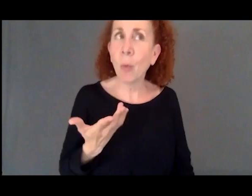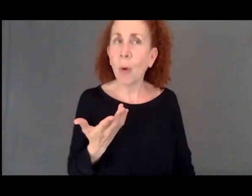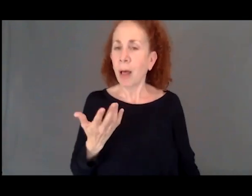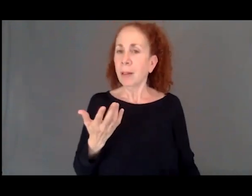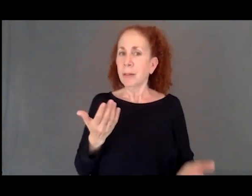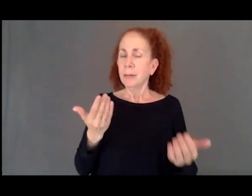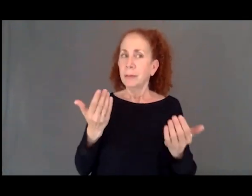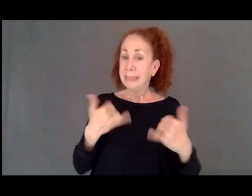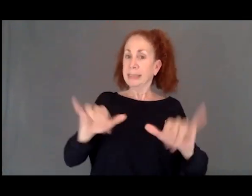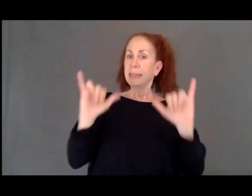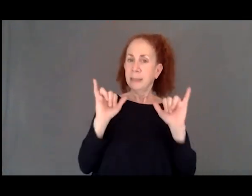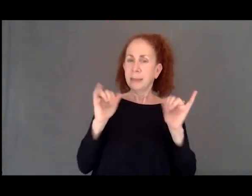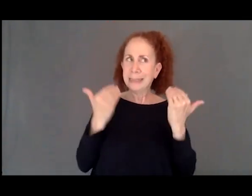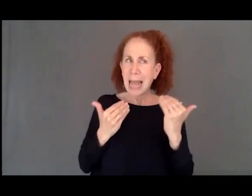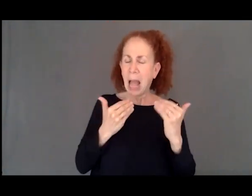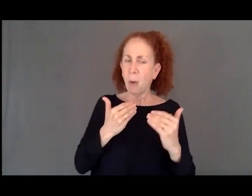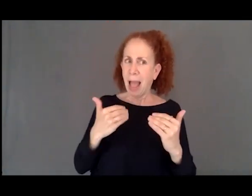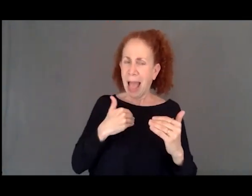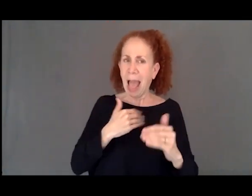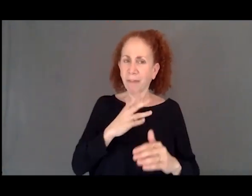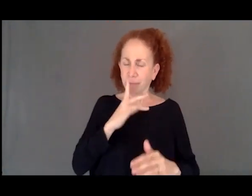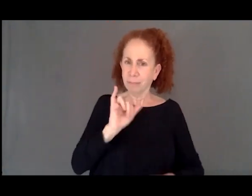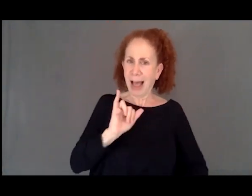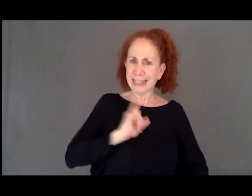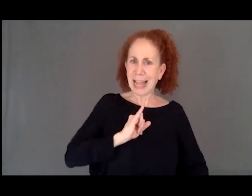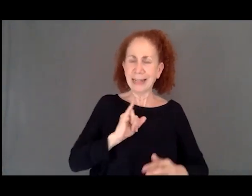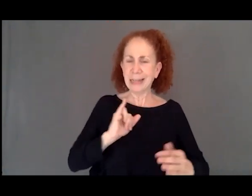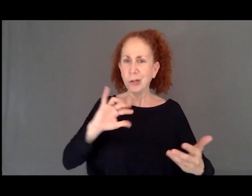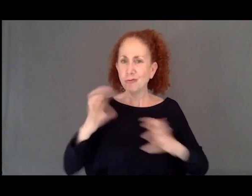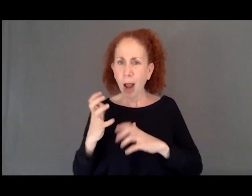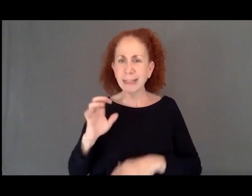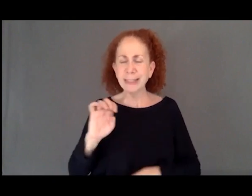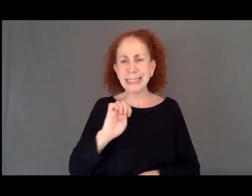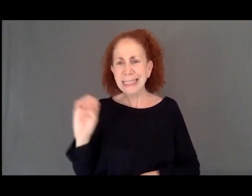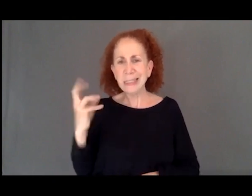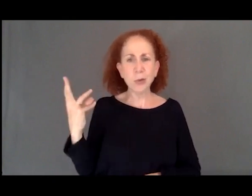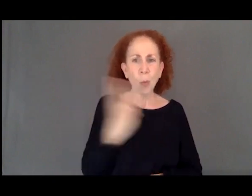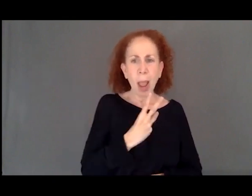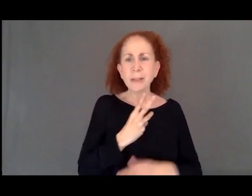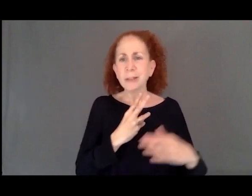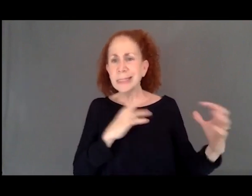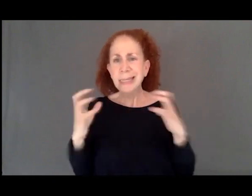undergoing still identity crises, East-West tensions, generational clashes, et cetera, et cetera.